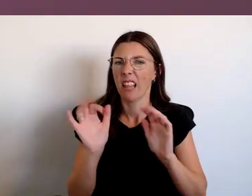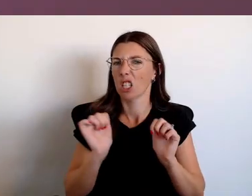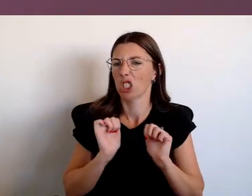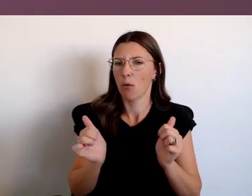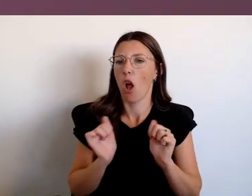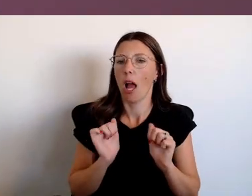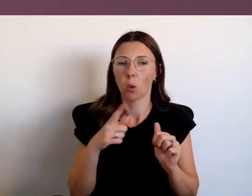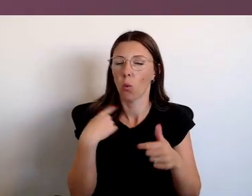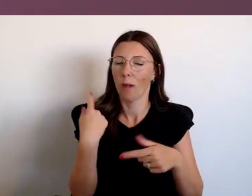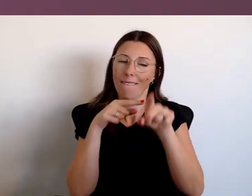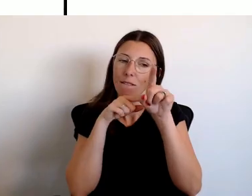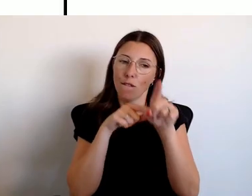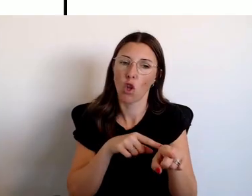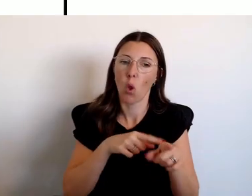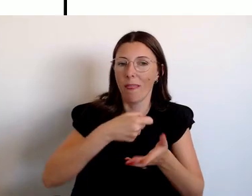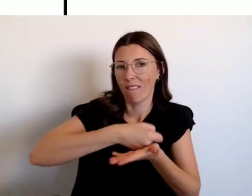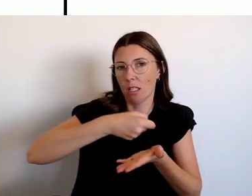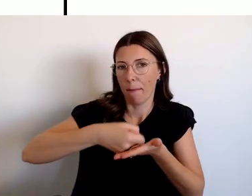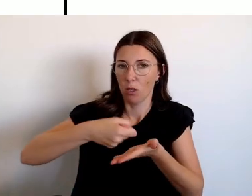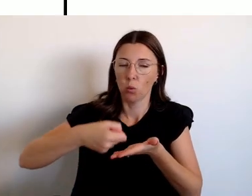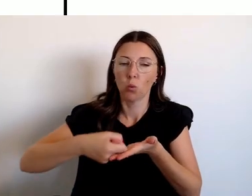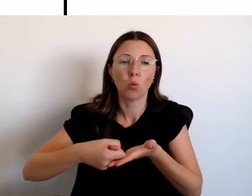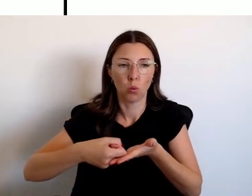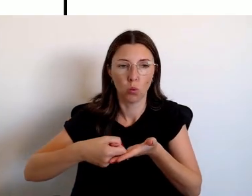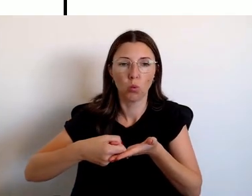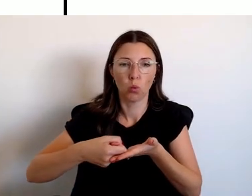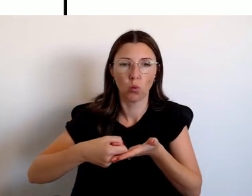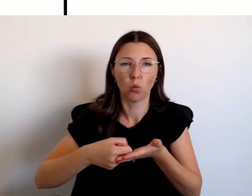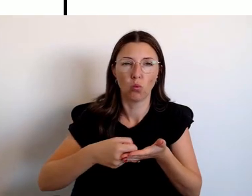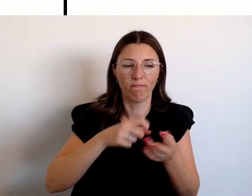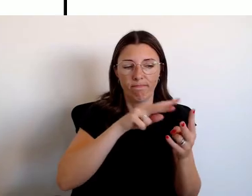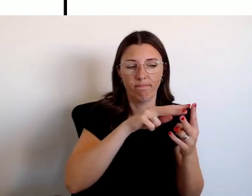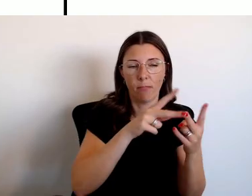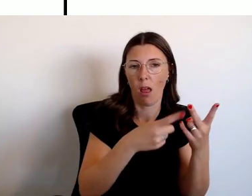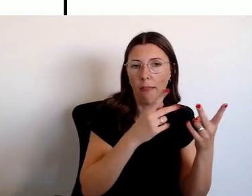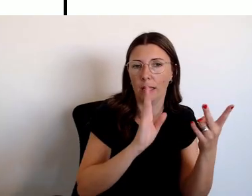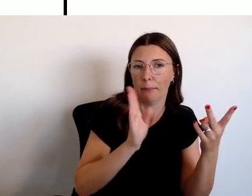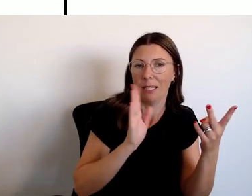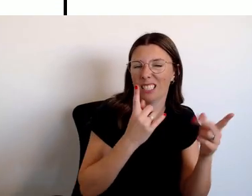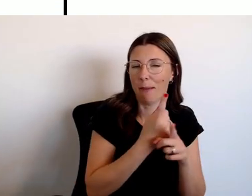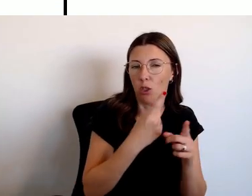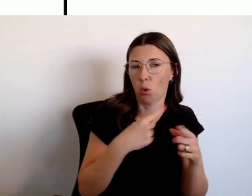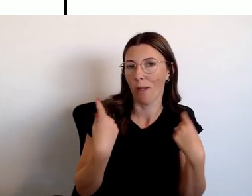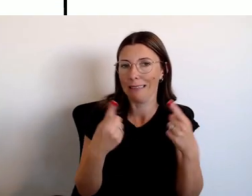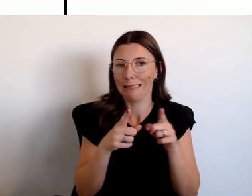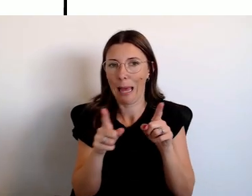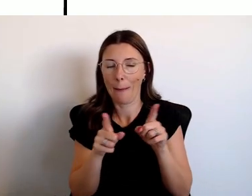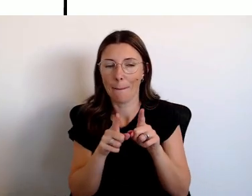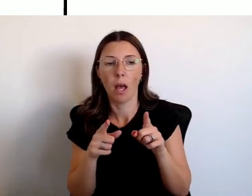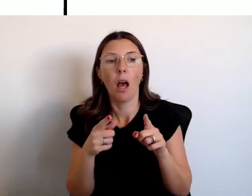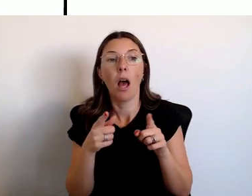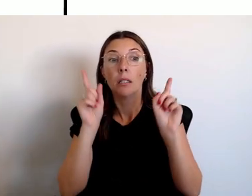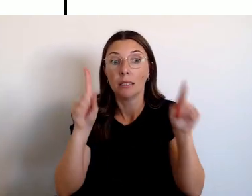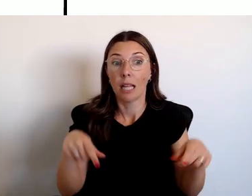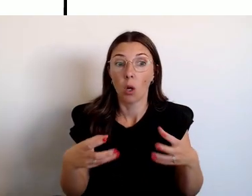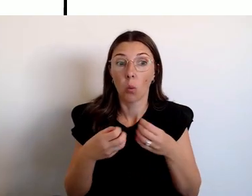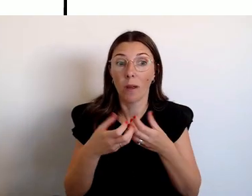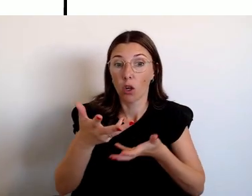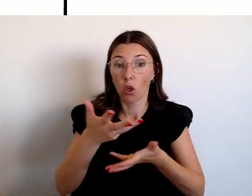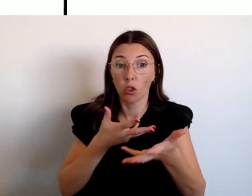It would follow the fundamentals that were previously mentioned by both the previous speakers. It starts with consultation mainly with the SMEs or,